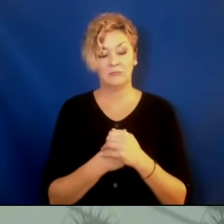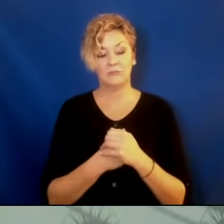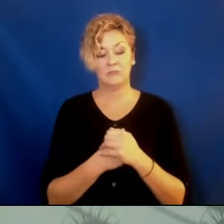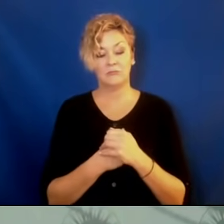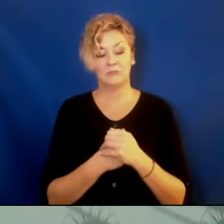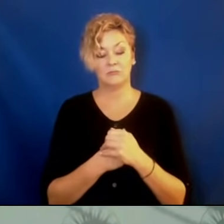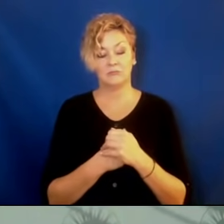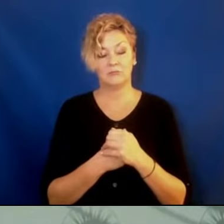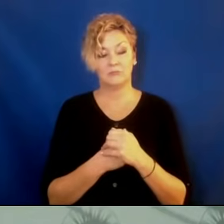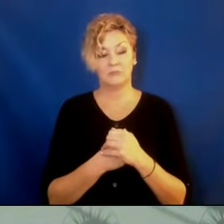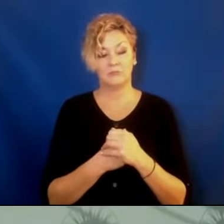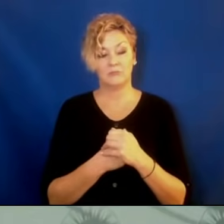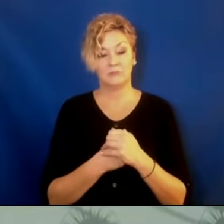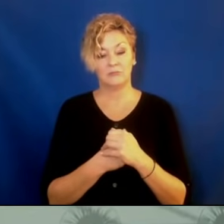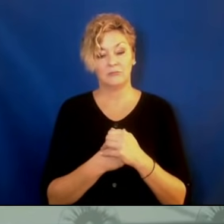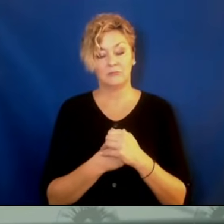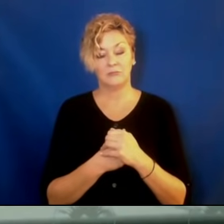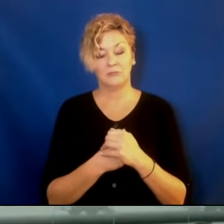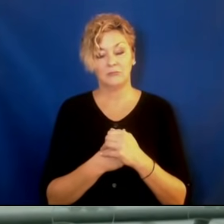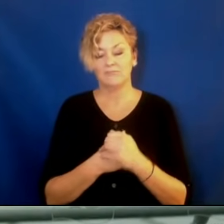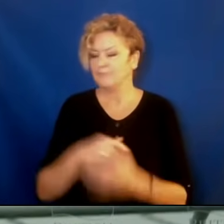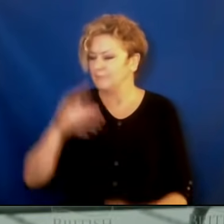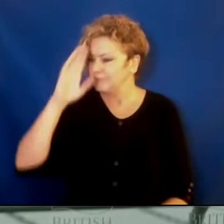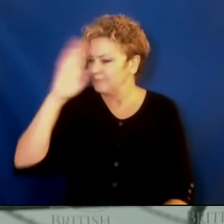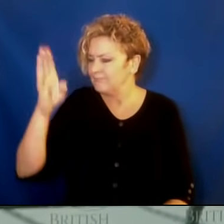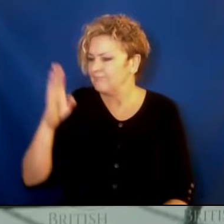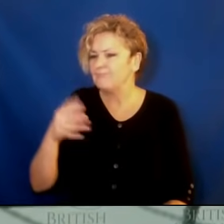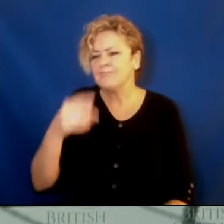thank you very much. We are happy to take your questions.